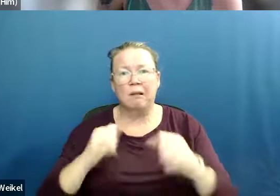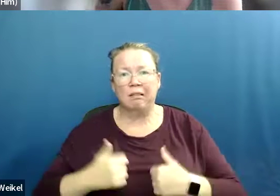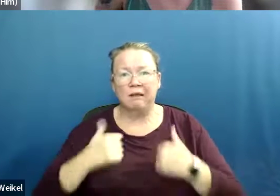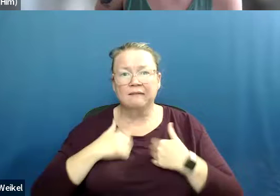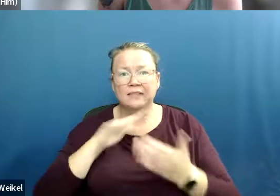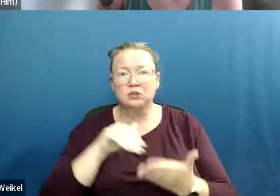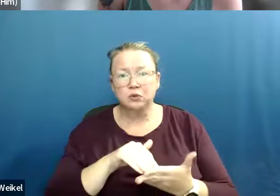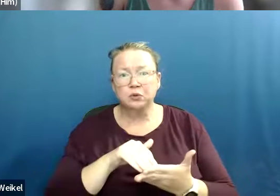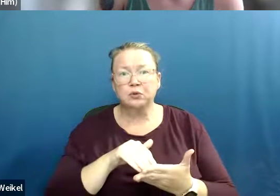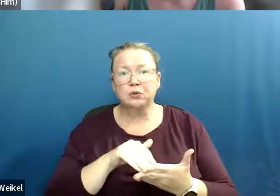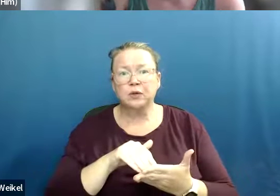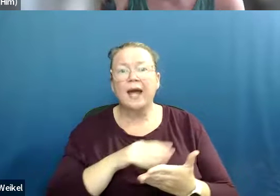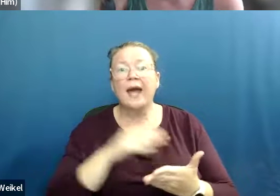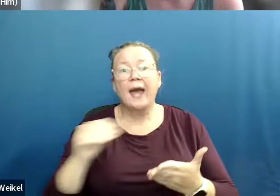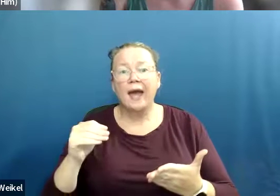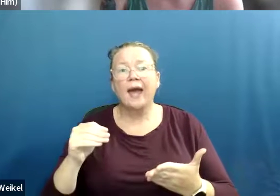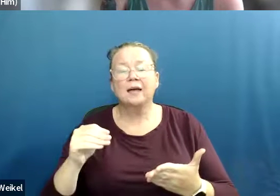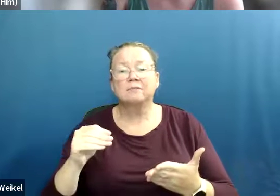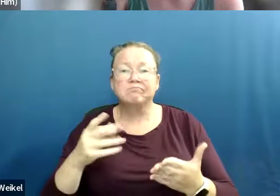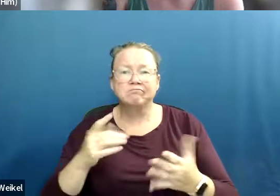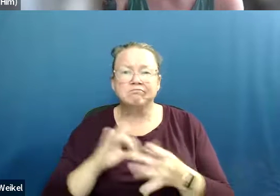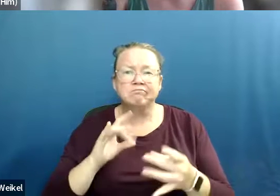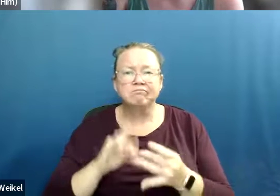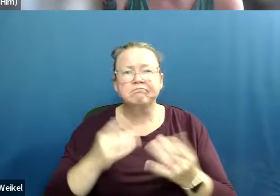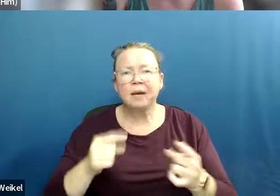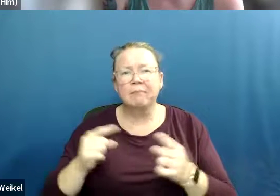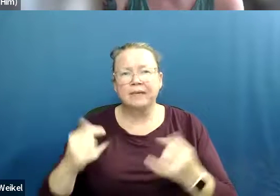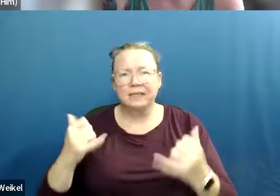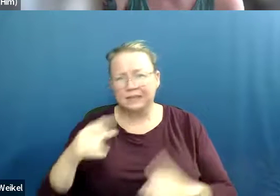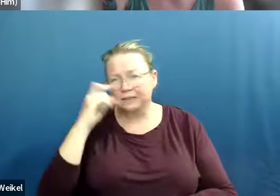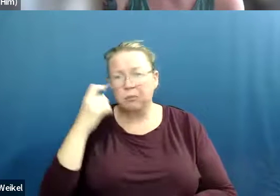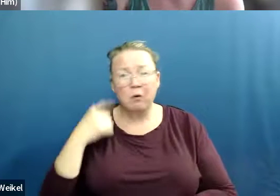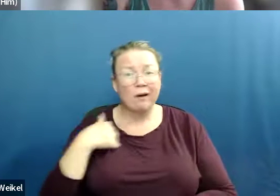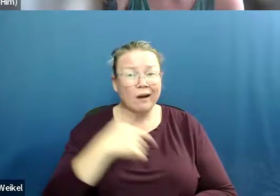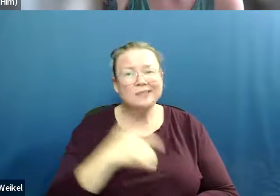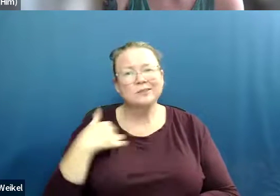Alan Cruz: and just to share a little bit of what we got going on this summer. We typically have